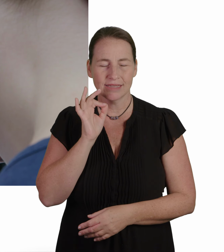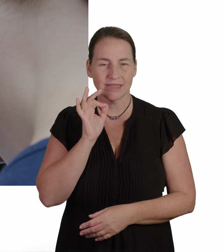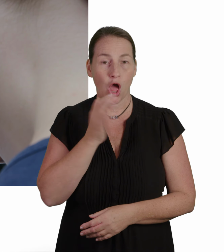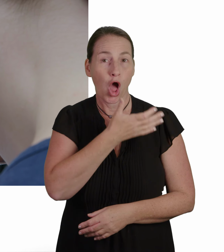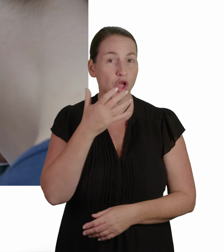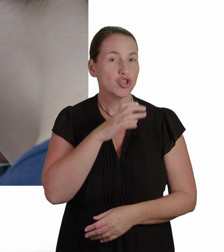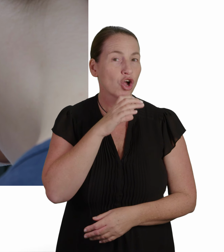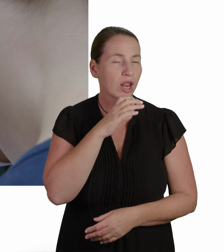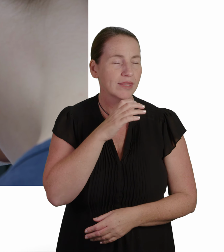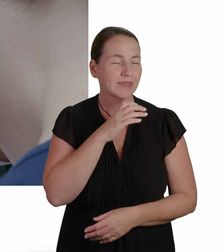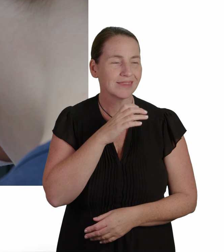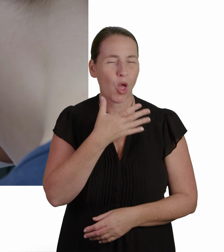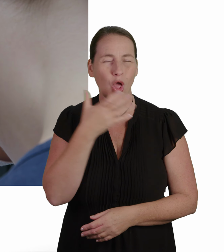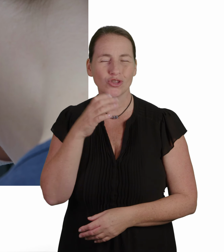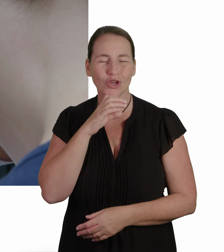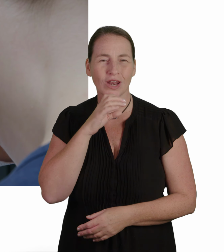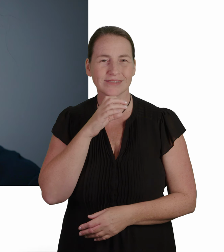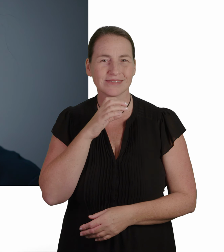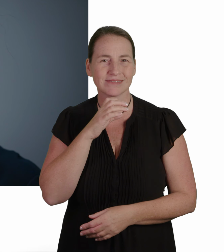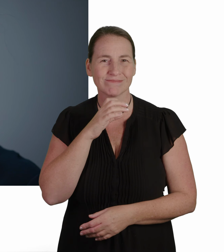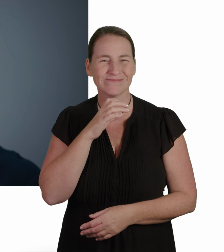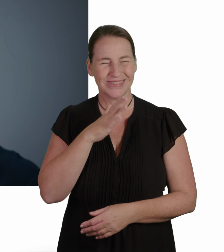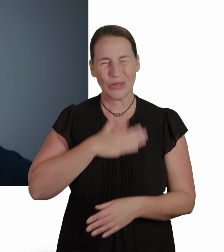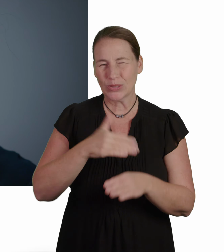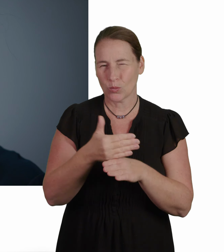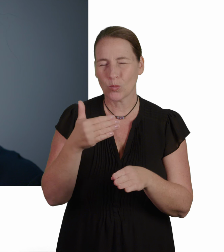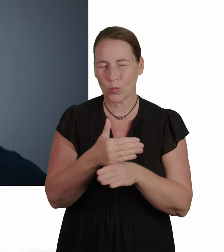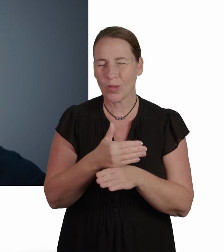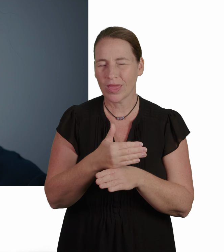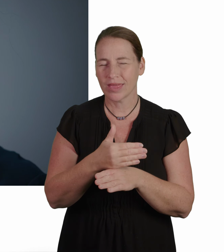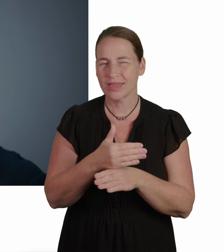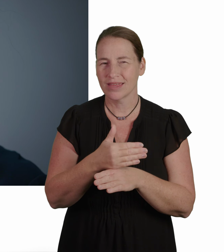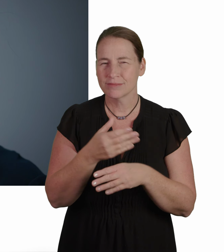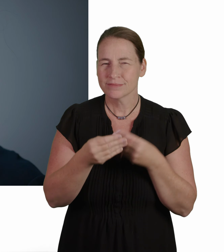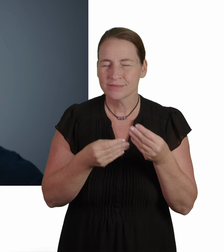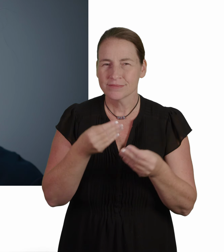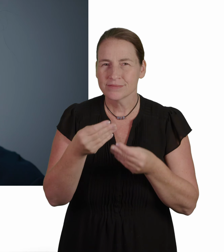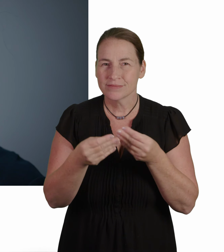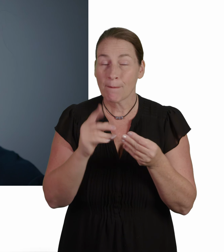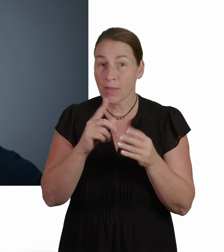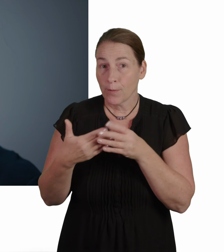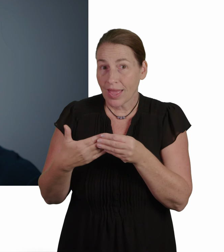“Hot chocolate.” You do have to work at it a bit, but I think we guide you along the way